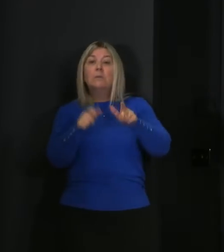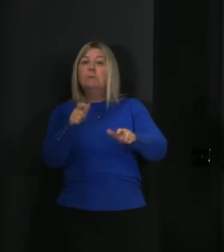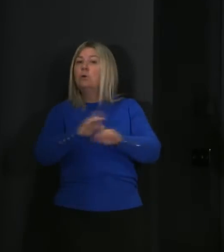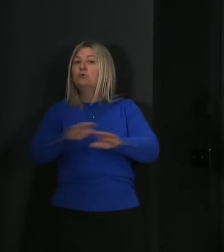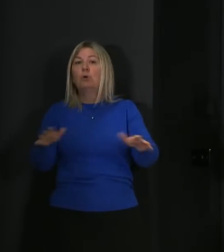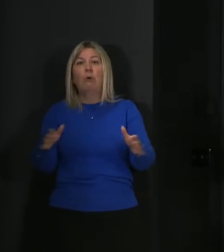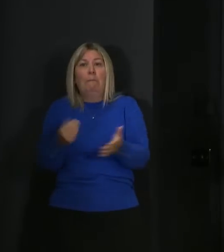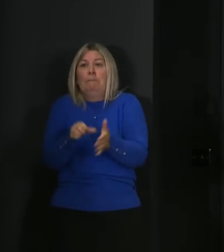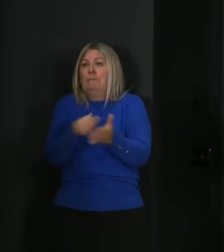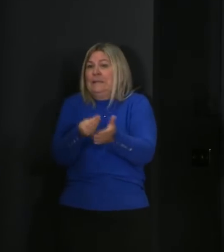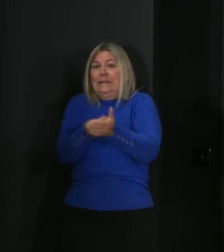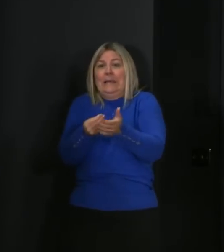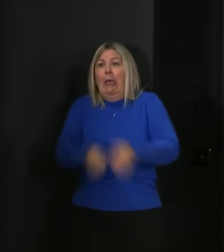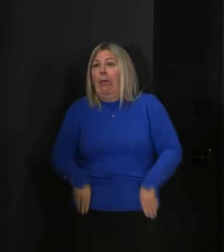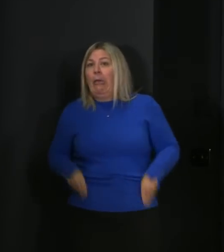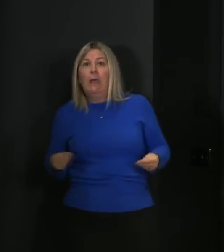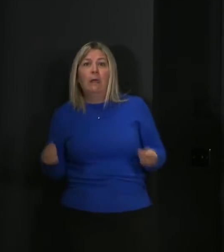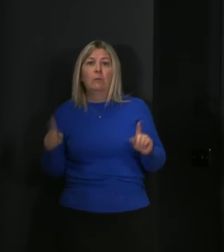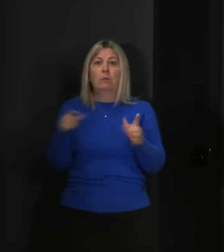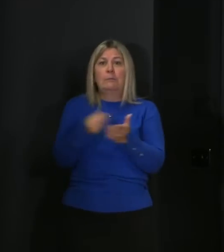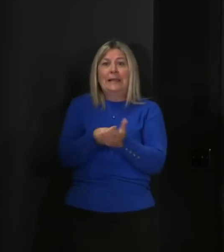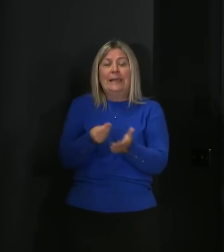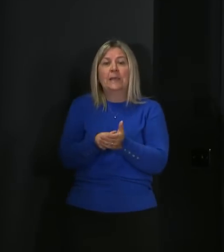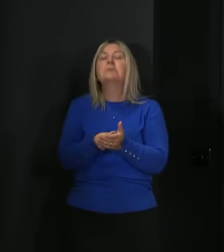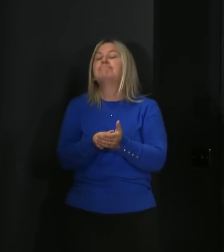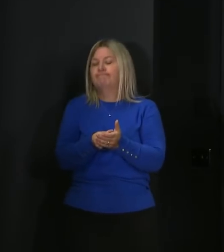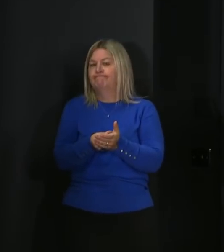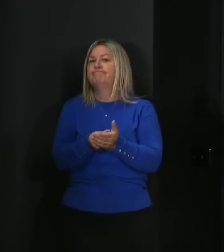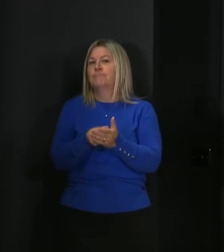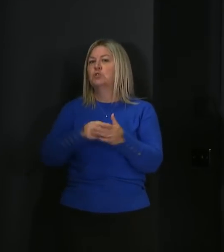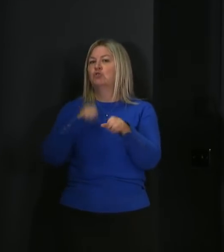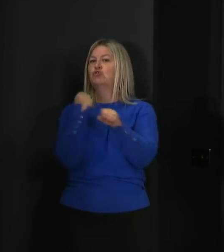as a result of doing the right thing the Scottish Government is introducing a new financial